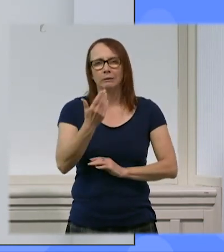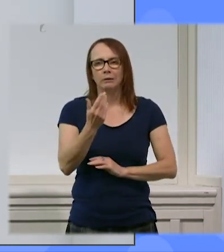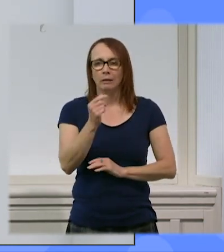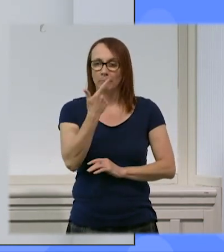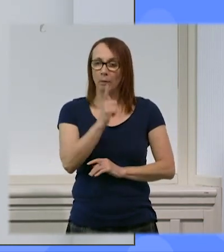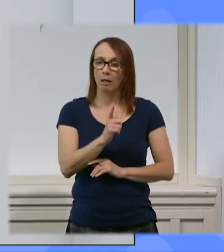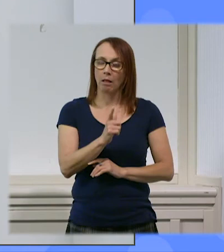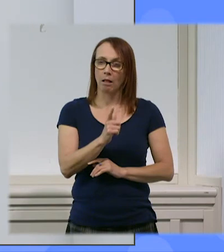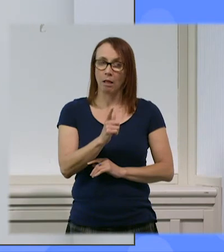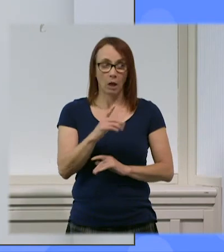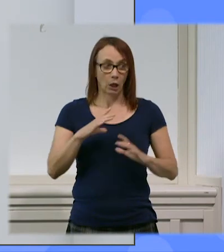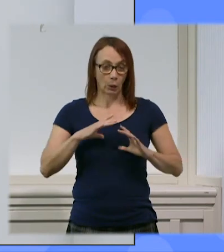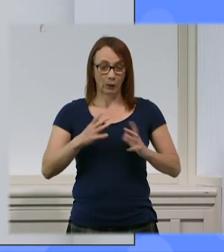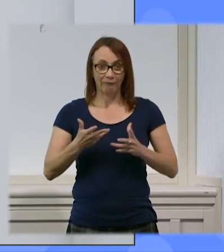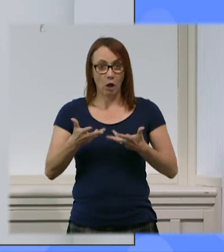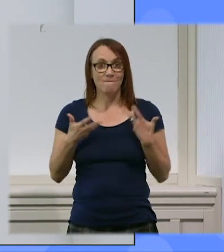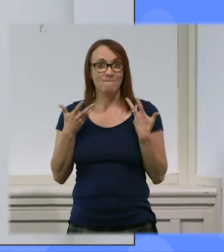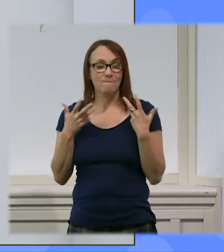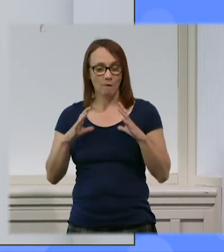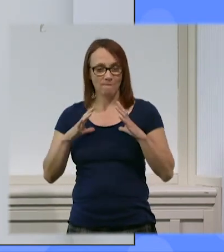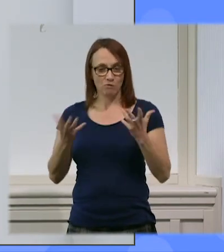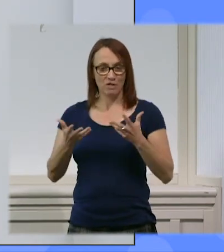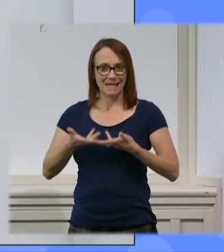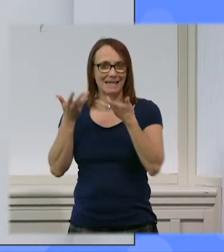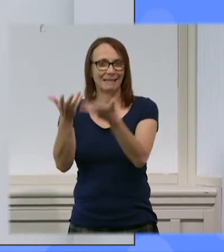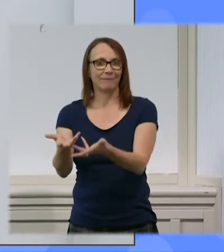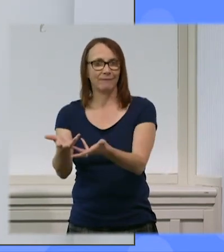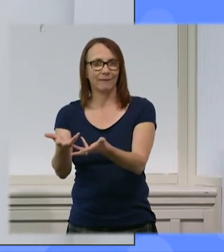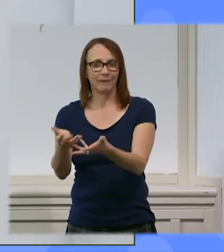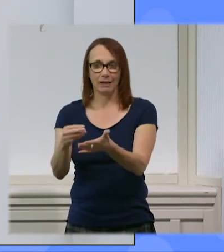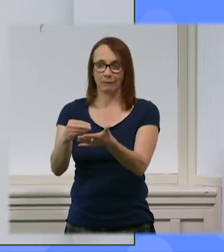given free insulation where people have been paid and being given free